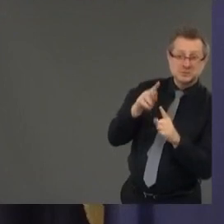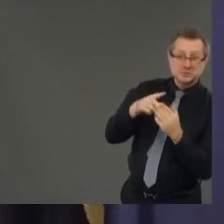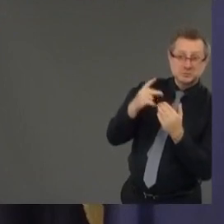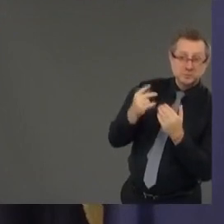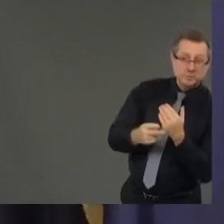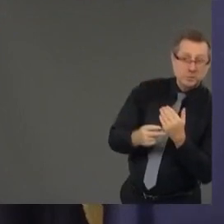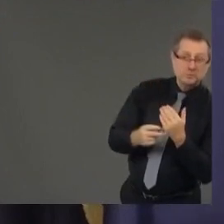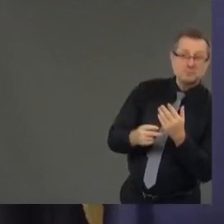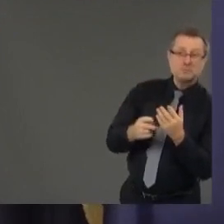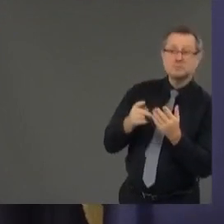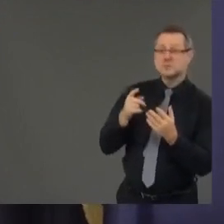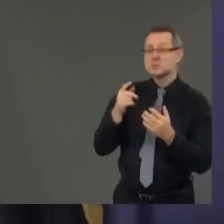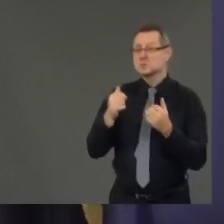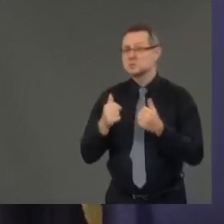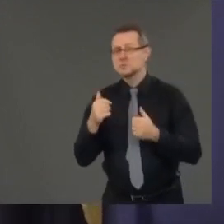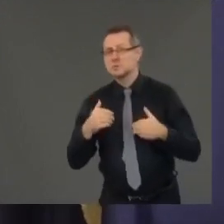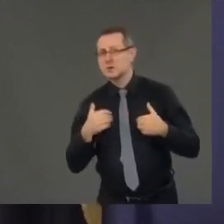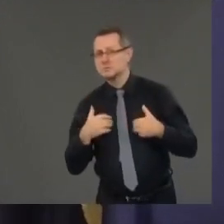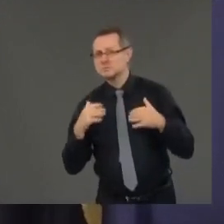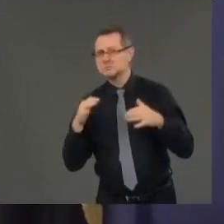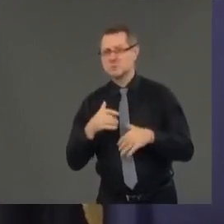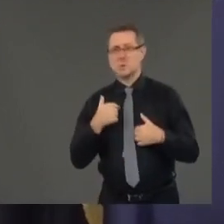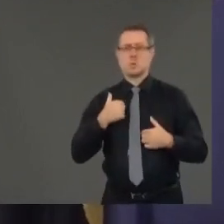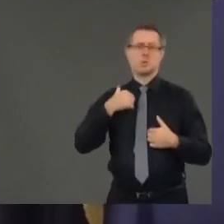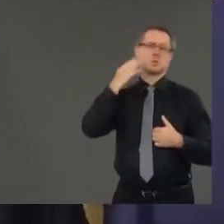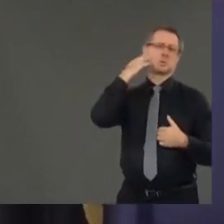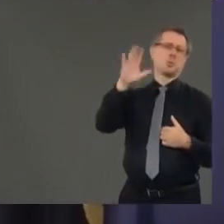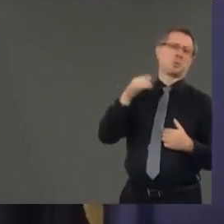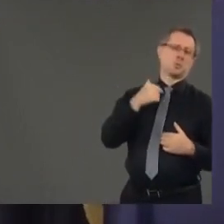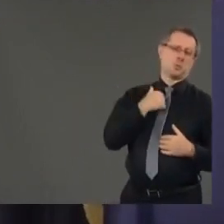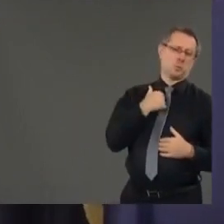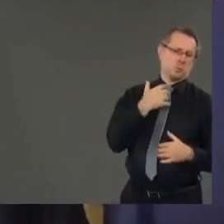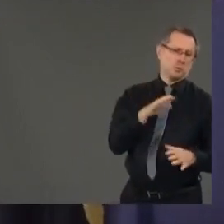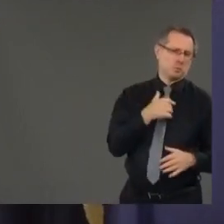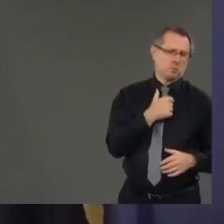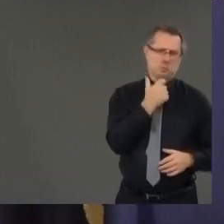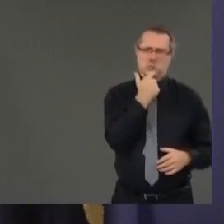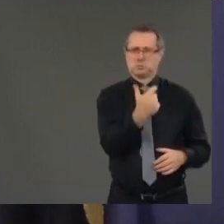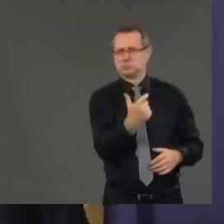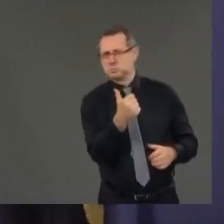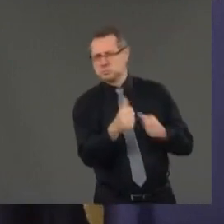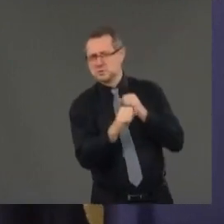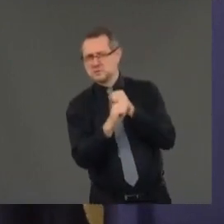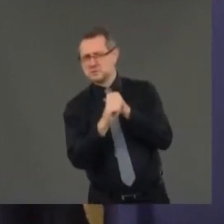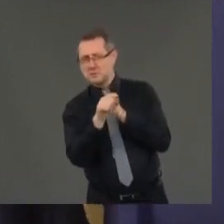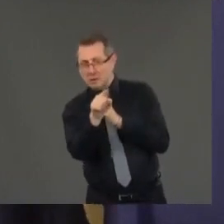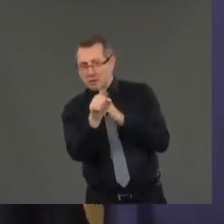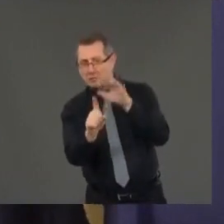NATIONWIDE. BUT ON SOCIAL MEDIA -- TV STATIONS --